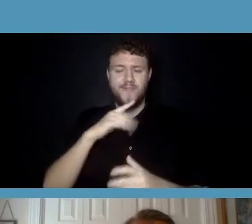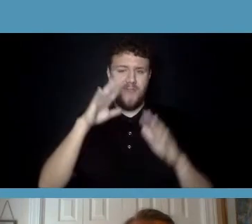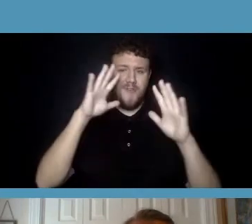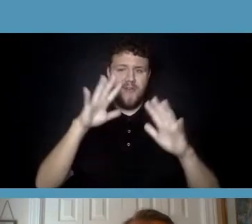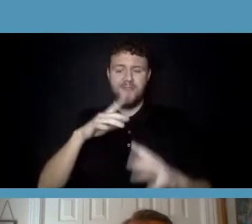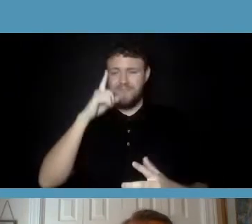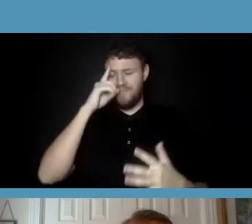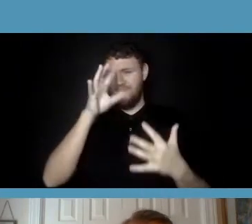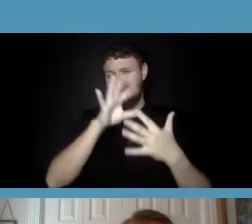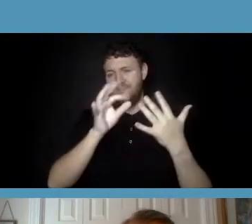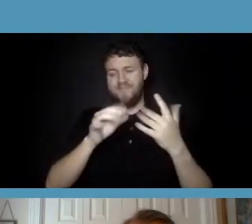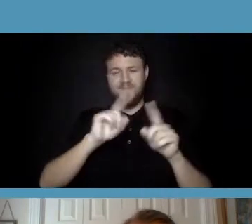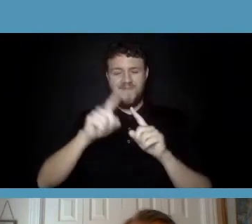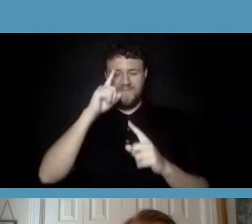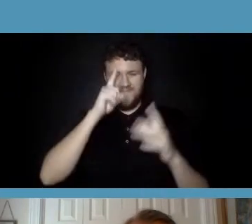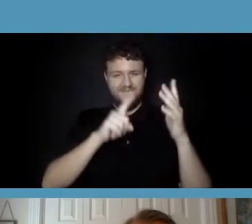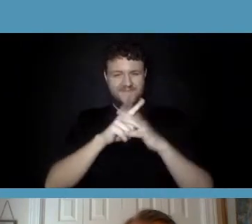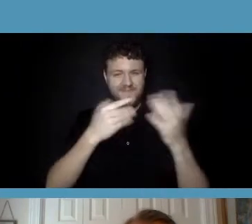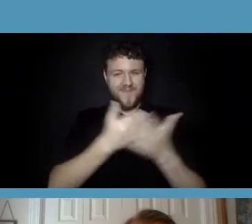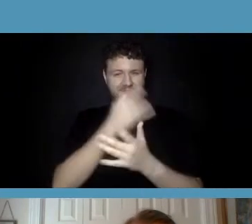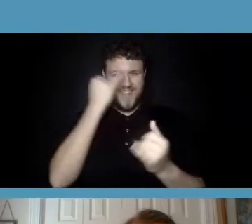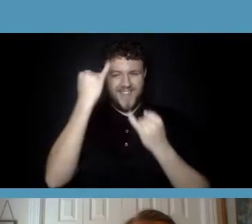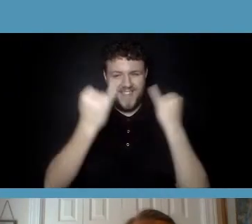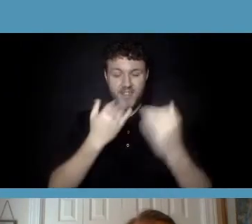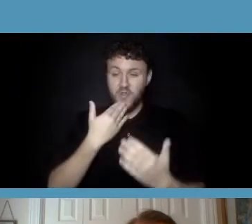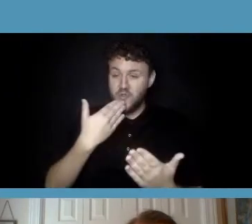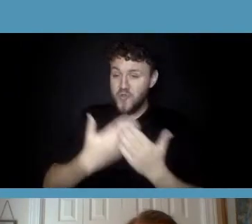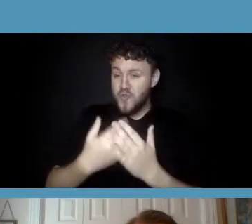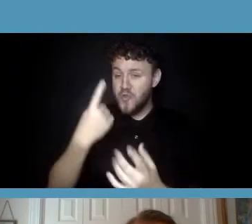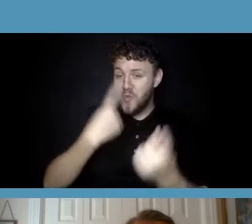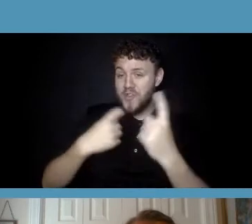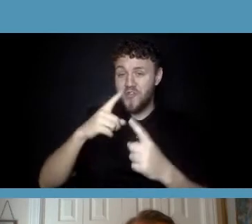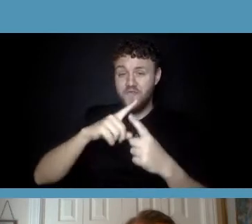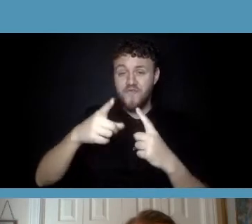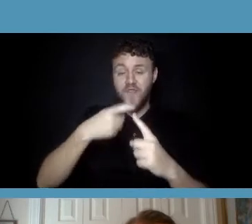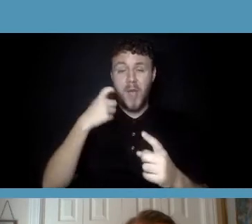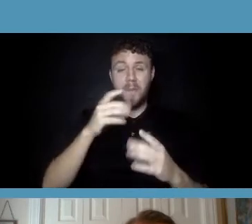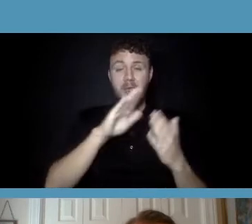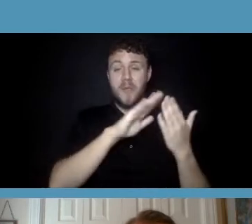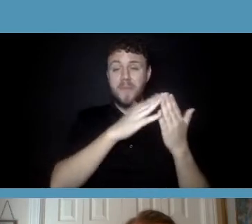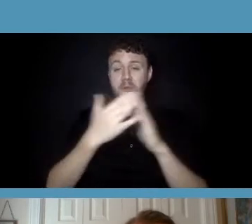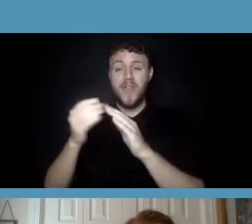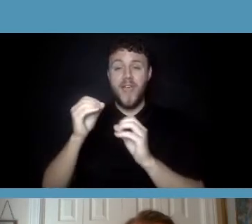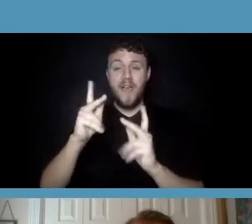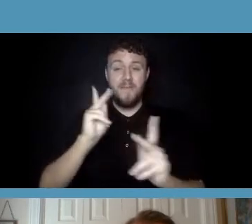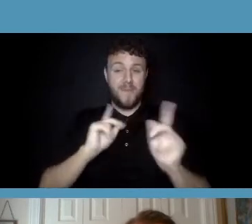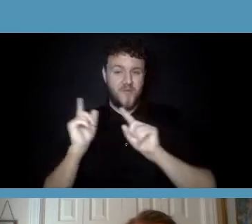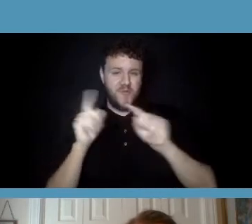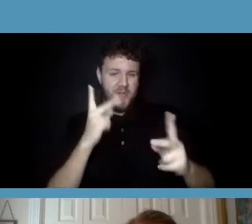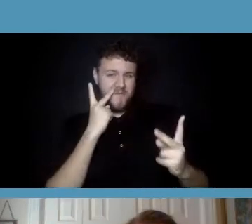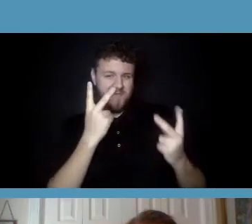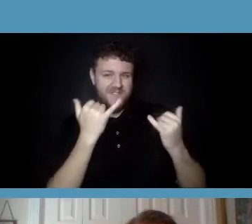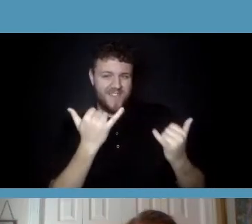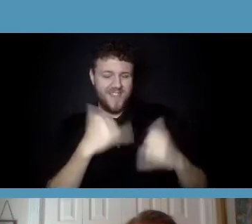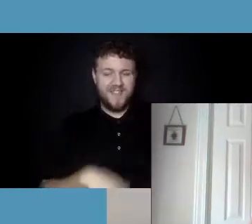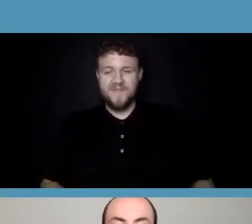and we have some good questions from our community of attendees. So this first one, I am going